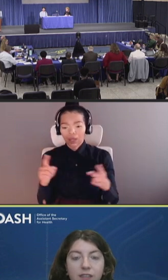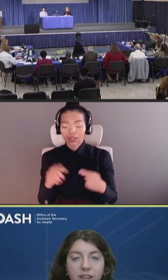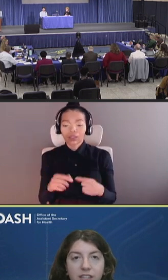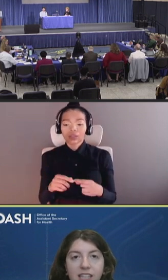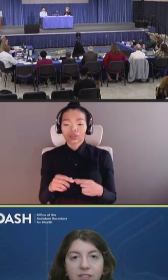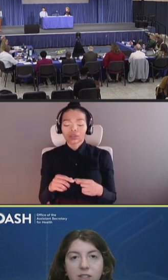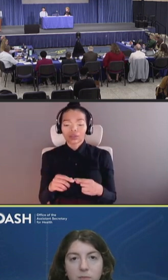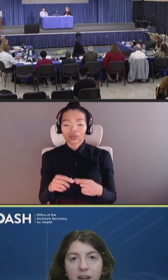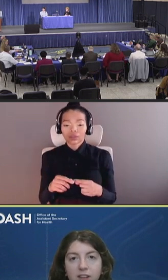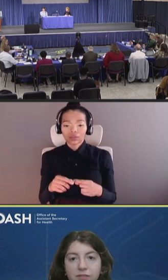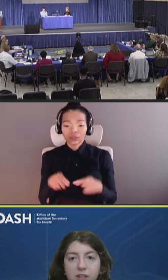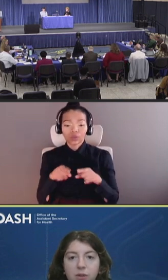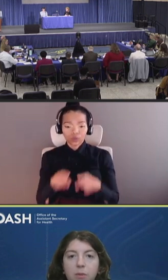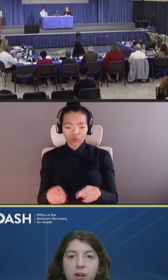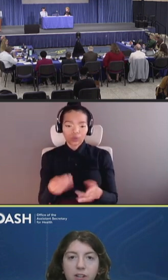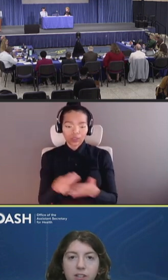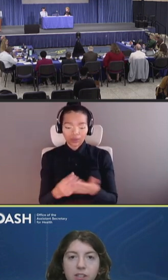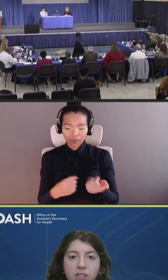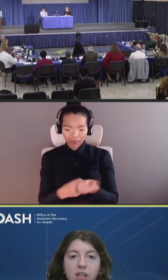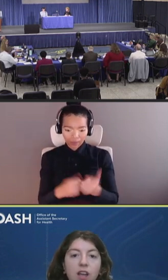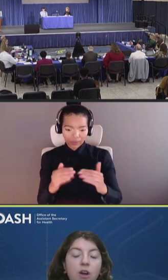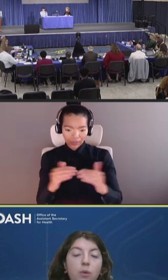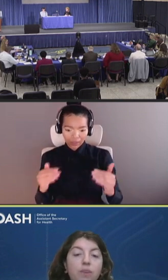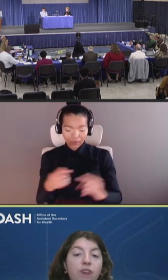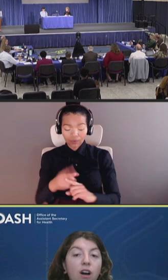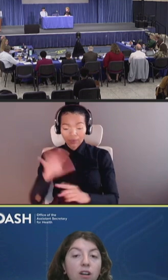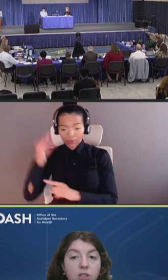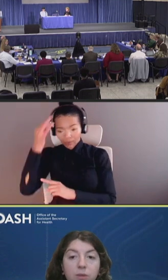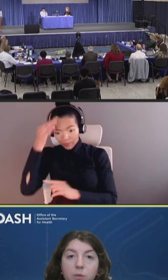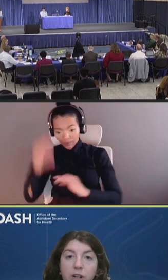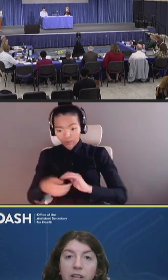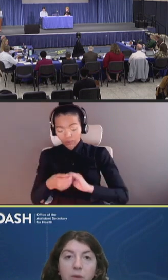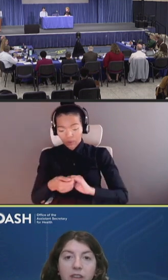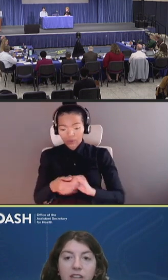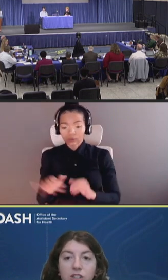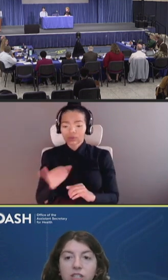funding levels by our federal partners. We've also been working with agencies